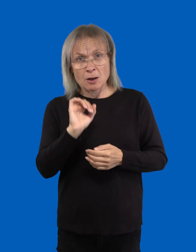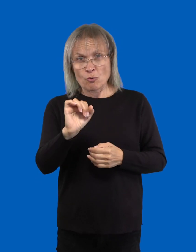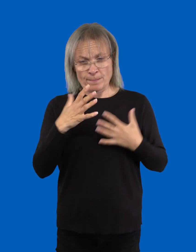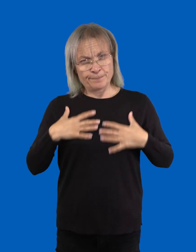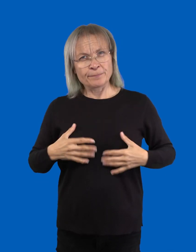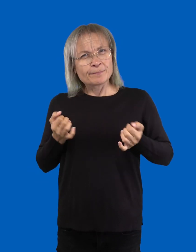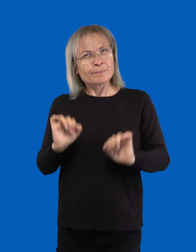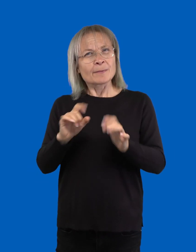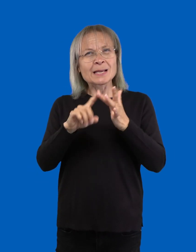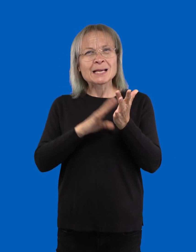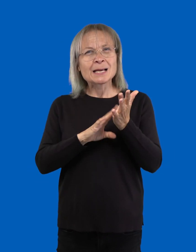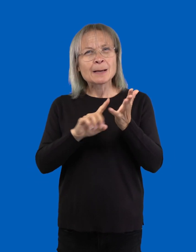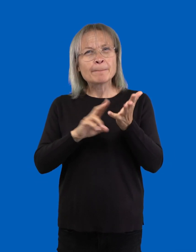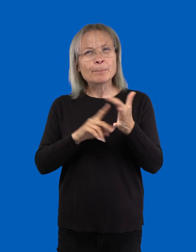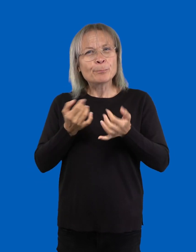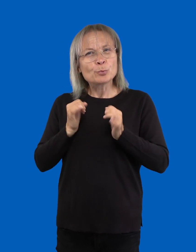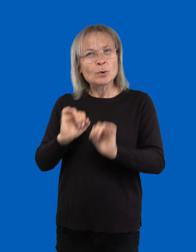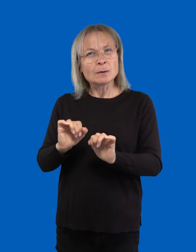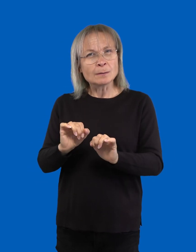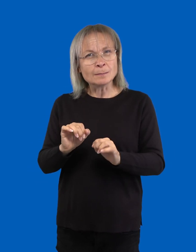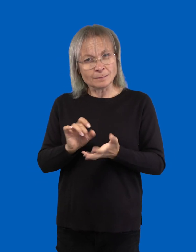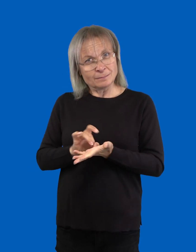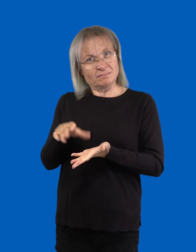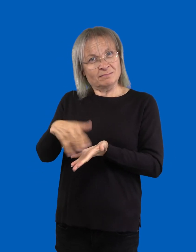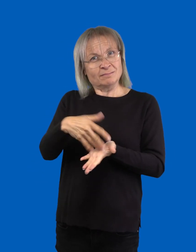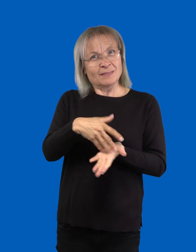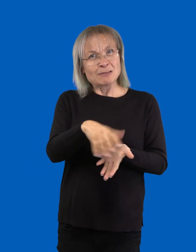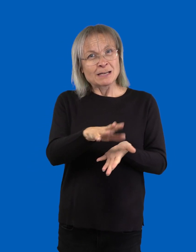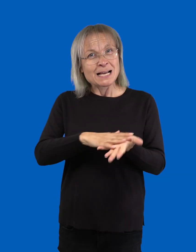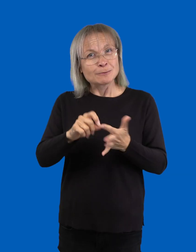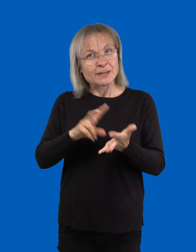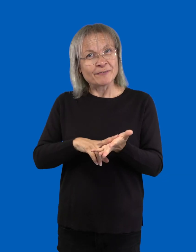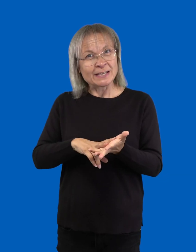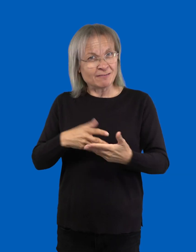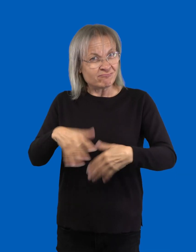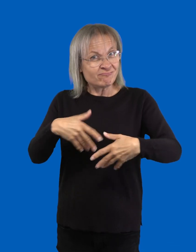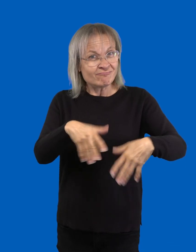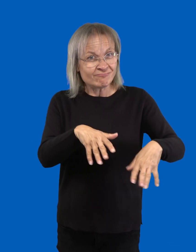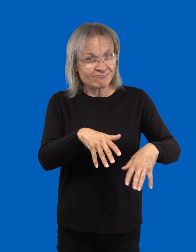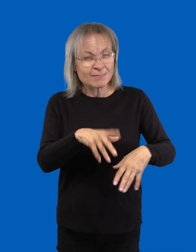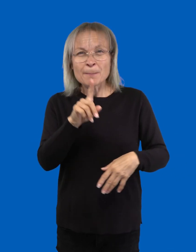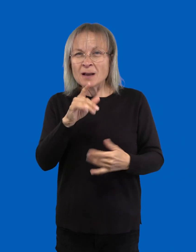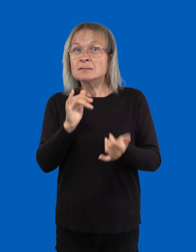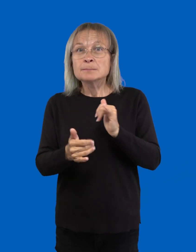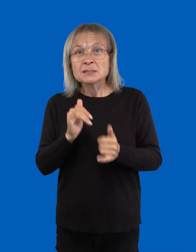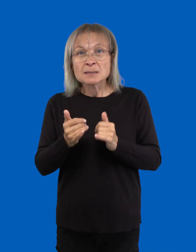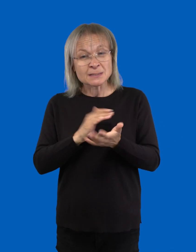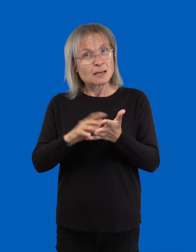Usually, your immune system gets rid of HPV, but sometimes it can stay in the body for many years without causing